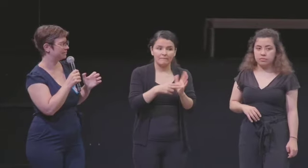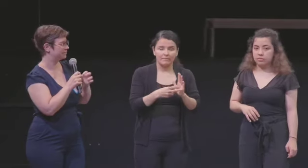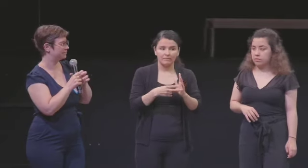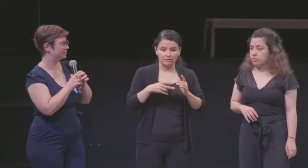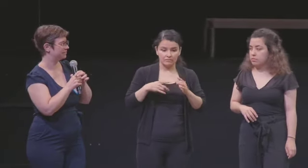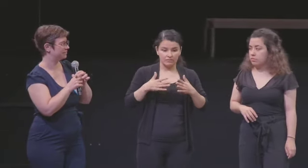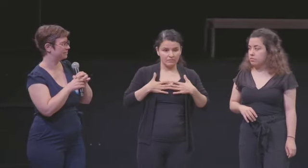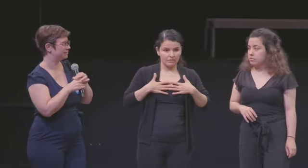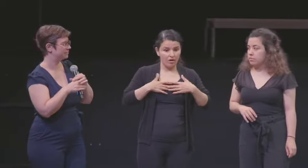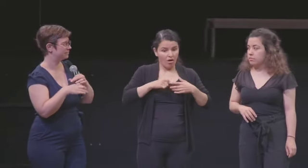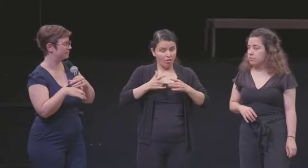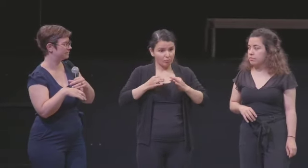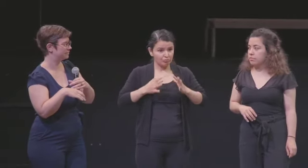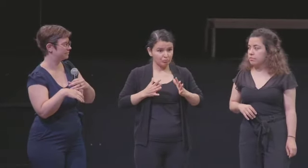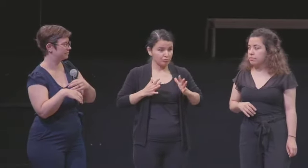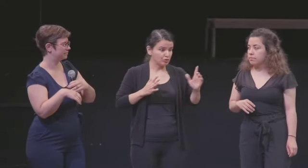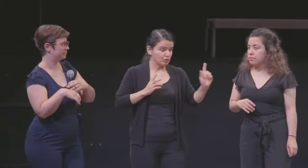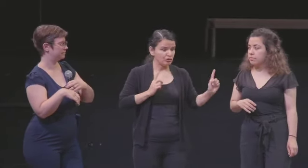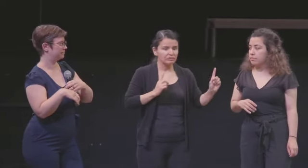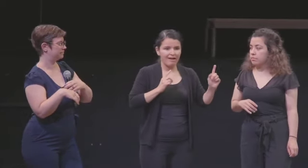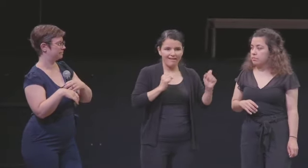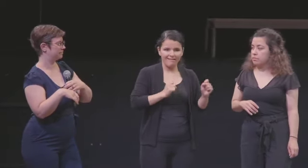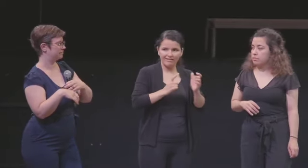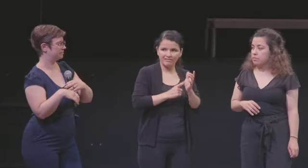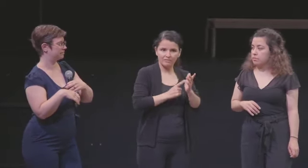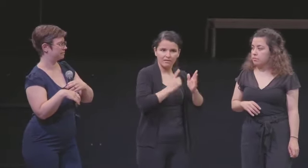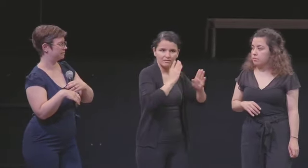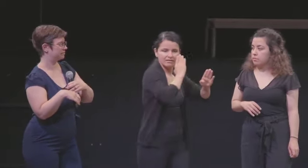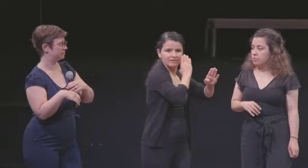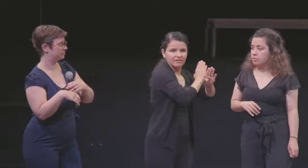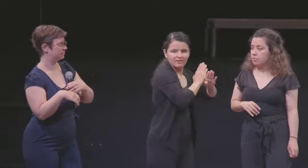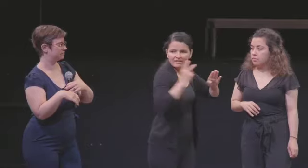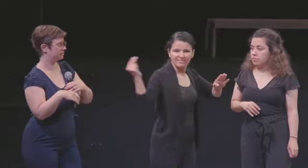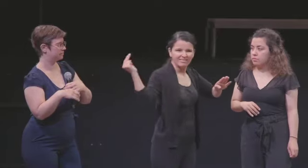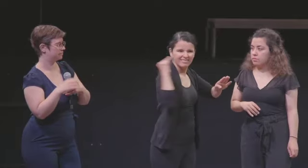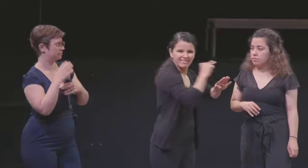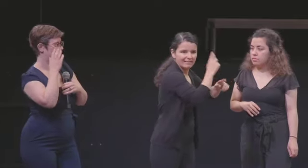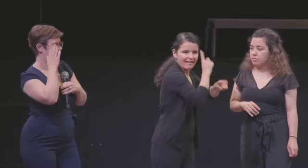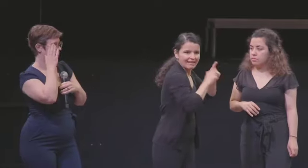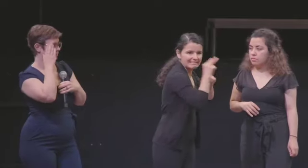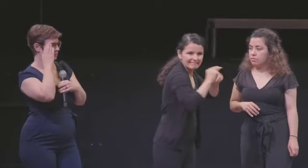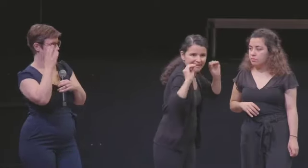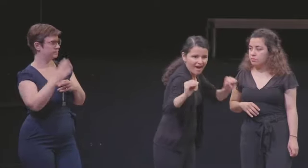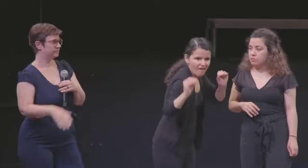I noticed that you know, as interpreters, sometimes